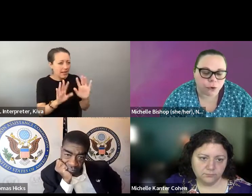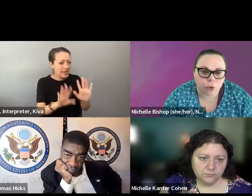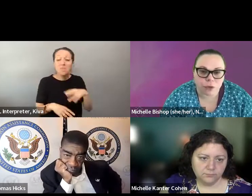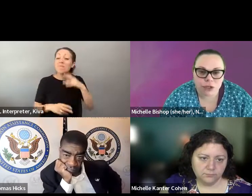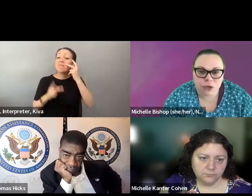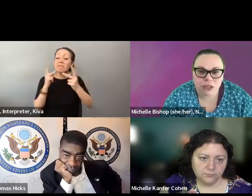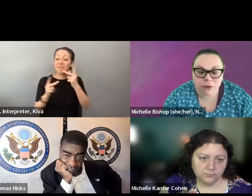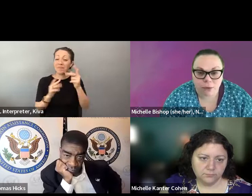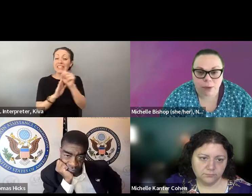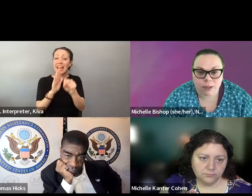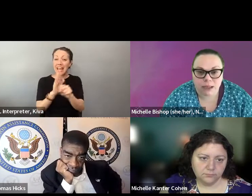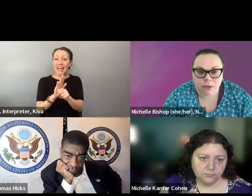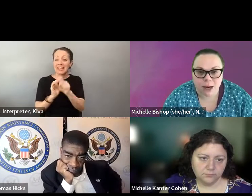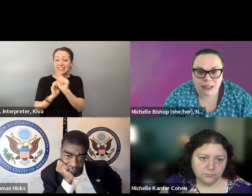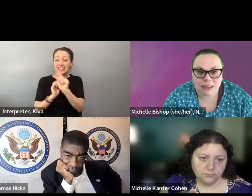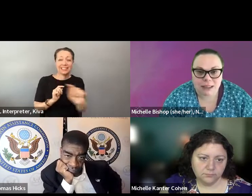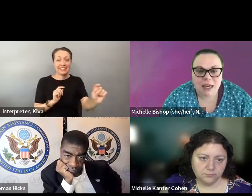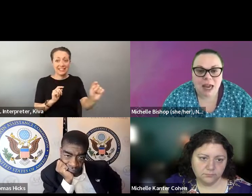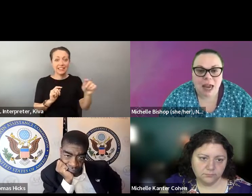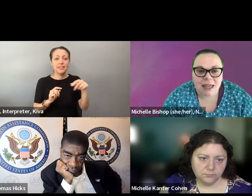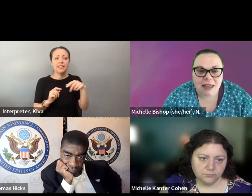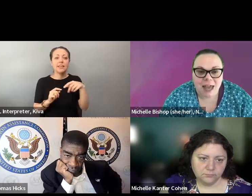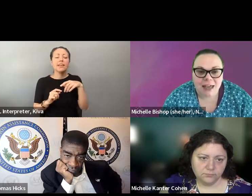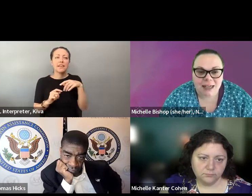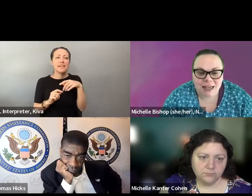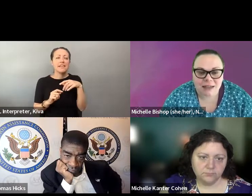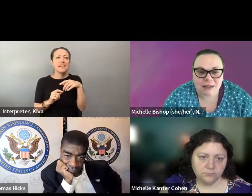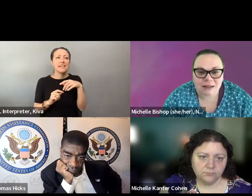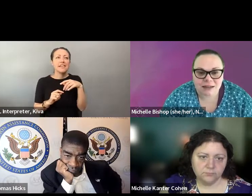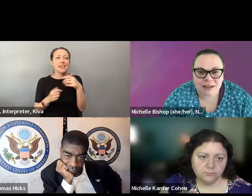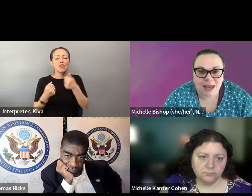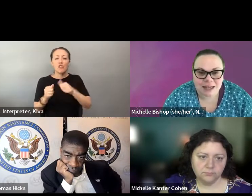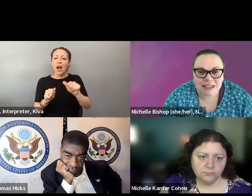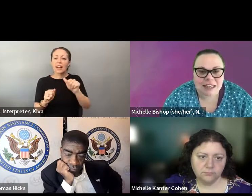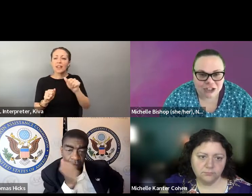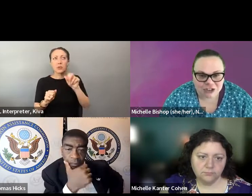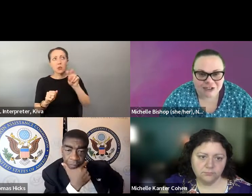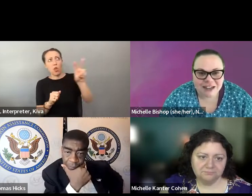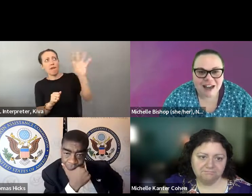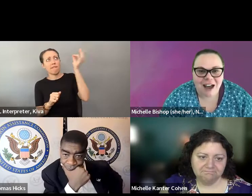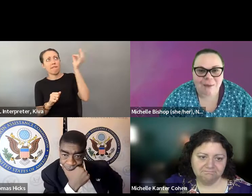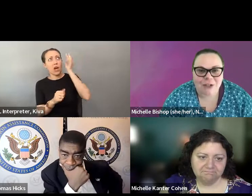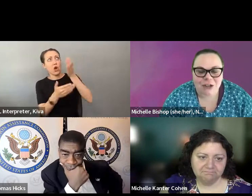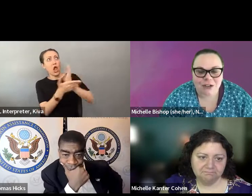that want to help with you that. Some of things on a national perspective happening in the states are these attempts to further restrict federally protected rights,